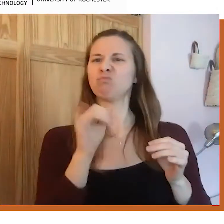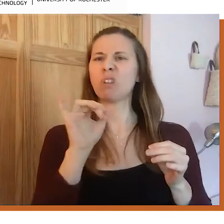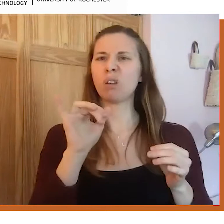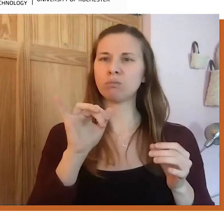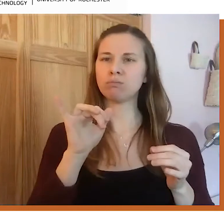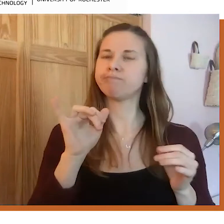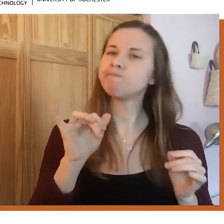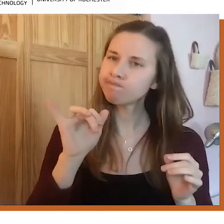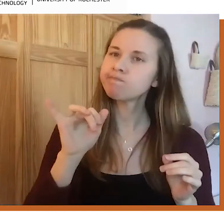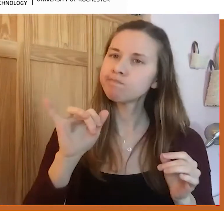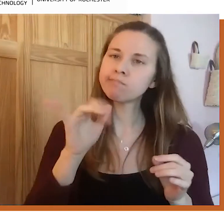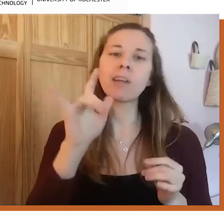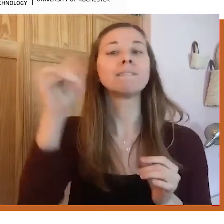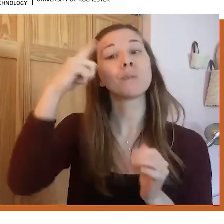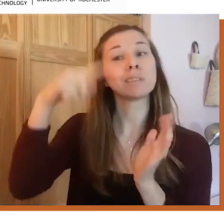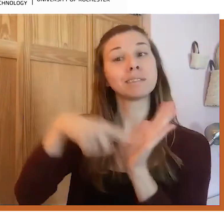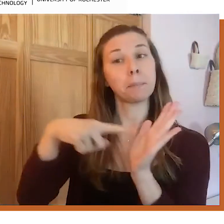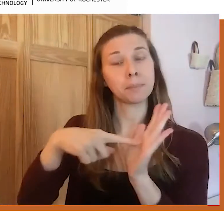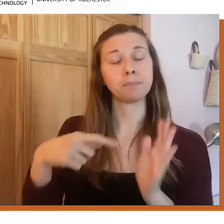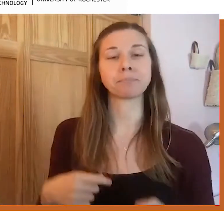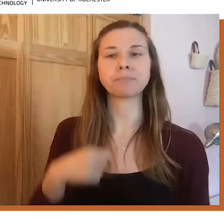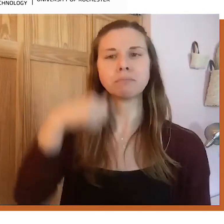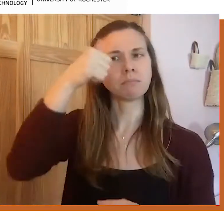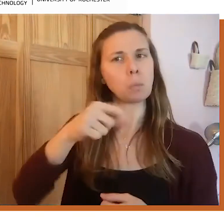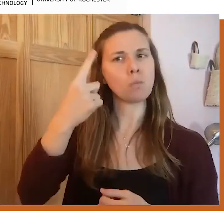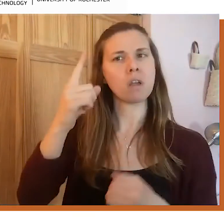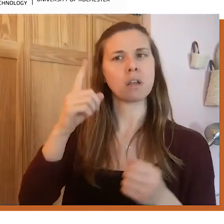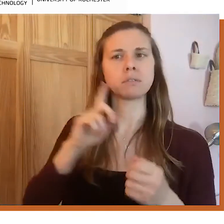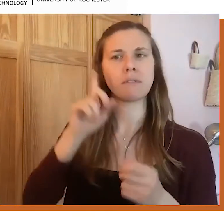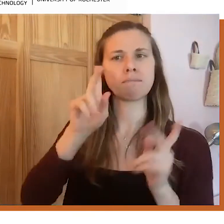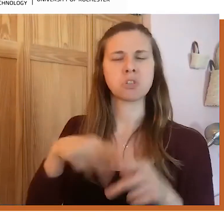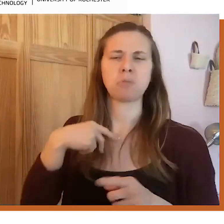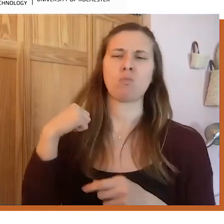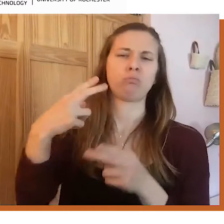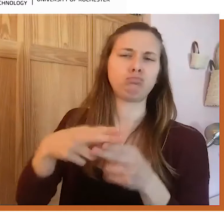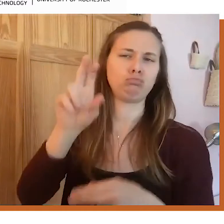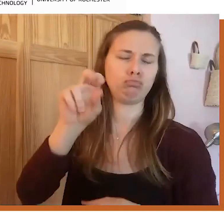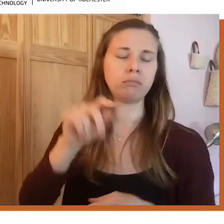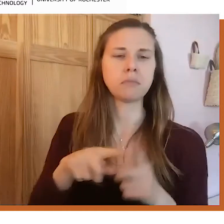I've learned that there are differences in people just in general. For example, one Deaf person, whom I won't name...